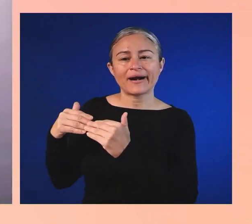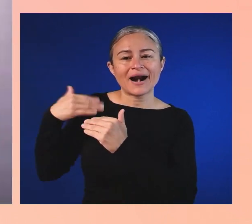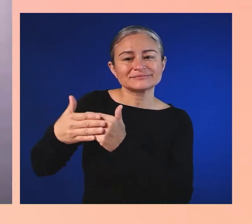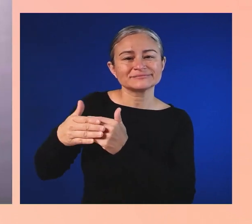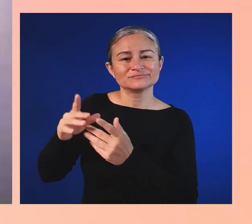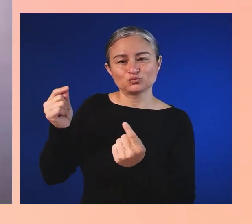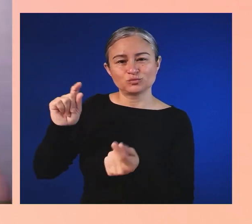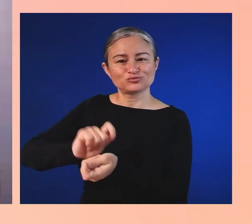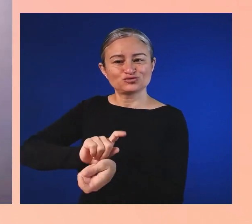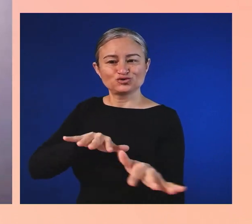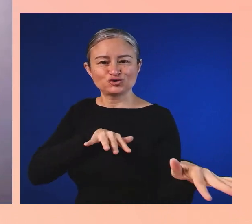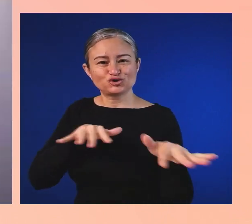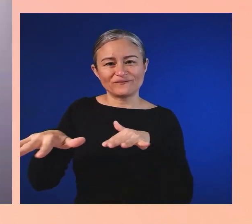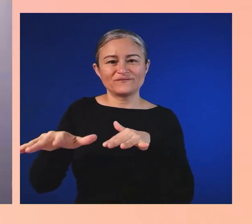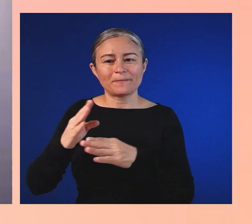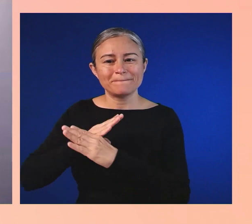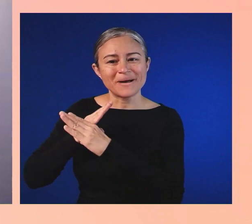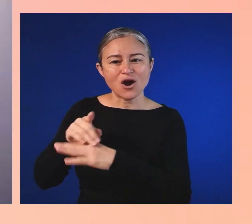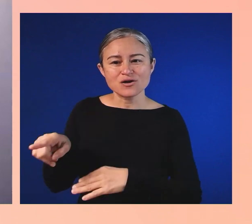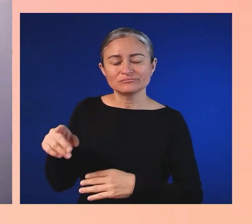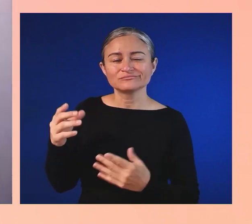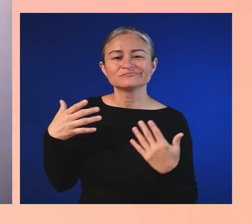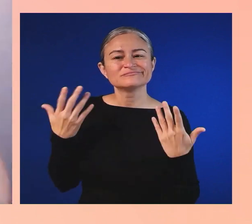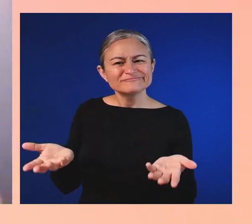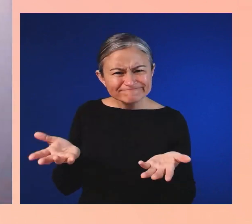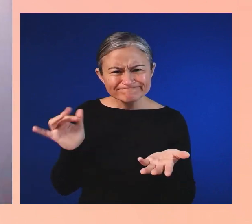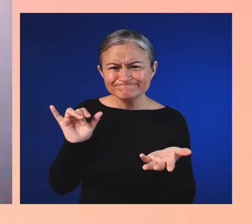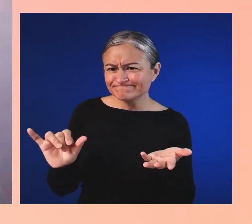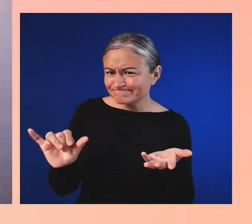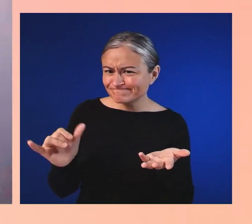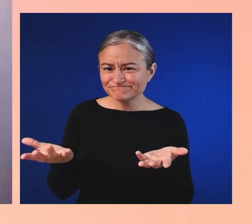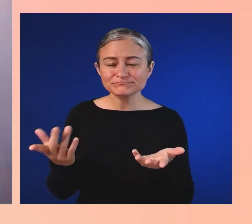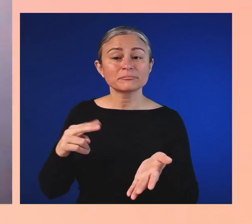It's unfortunate that, there is a war on,